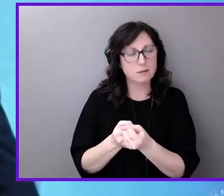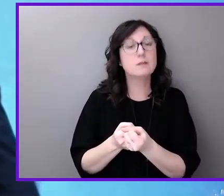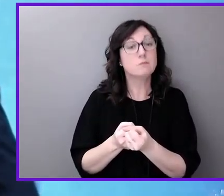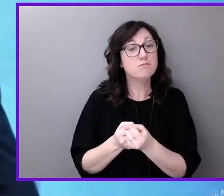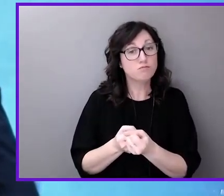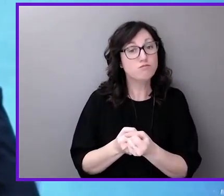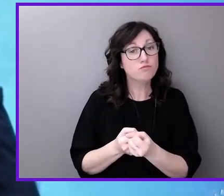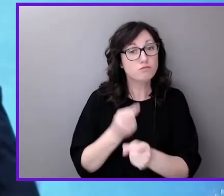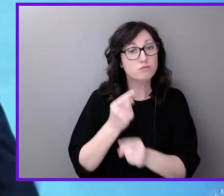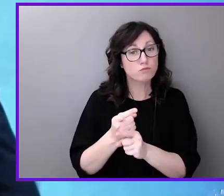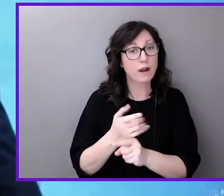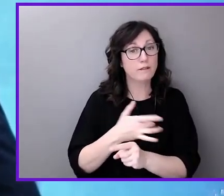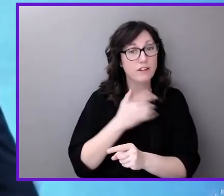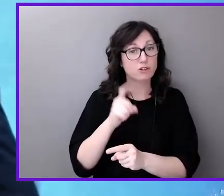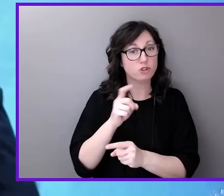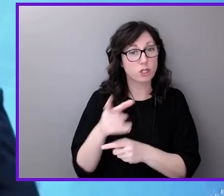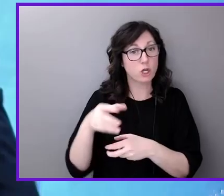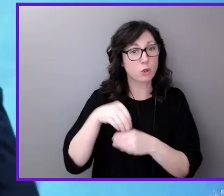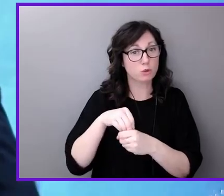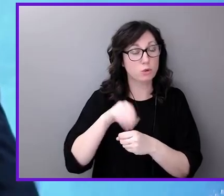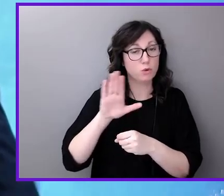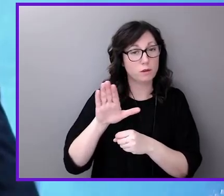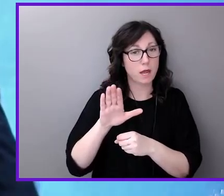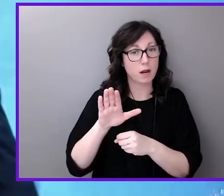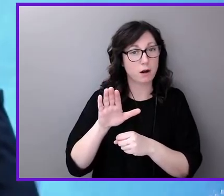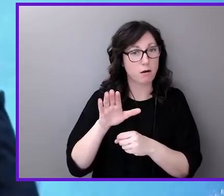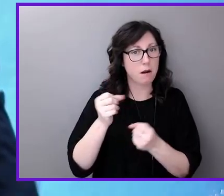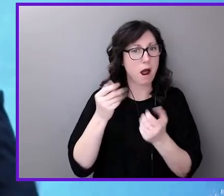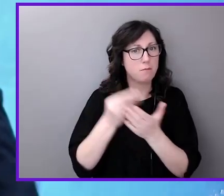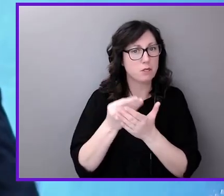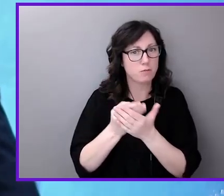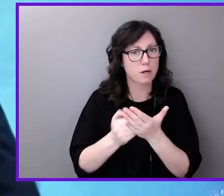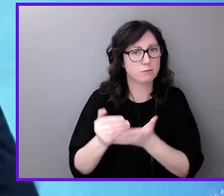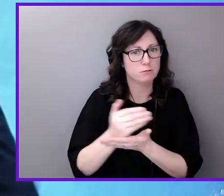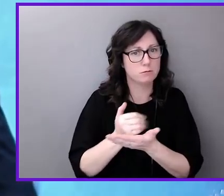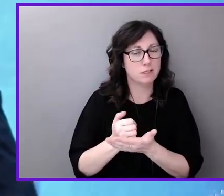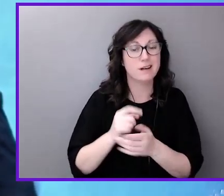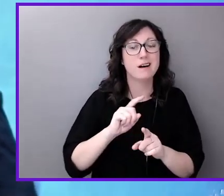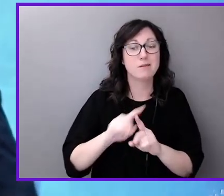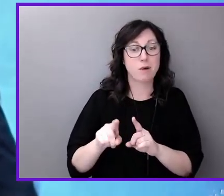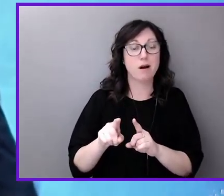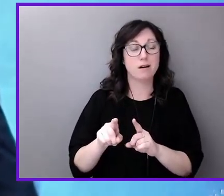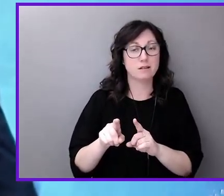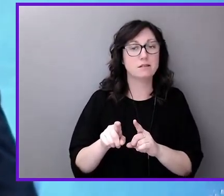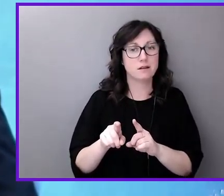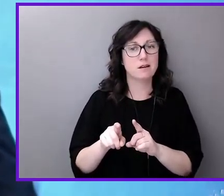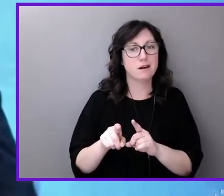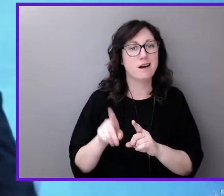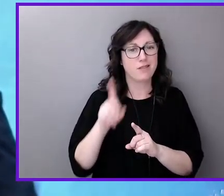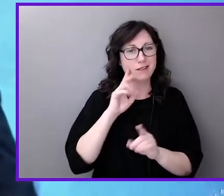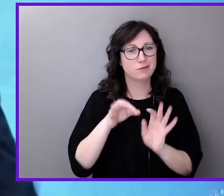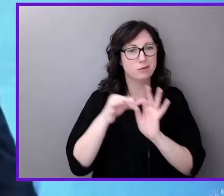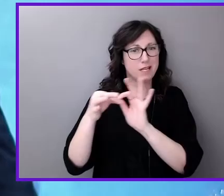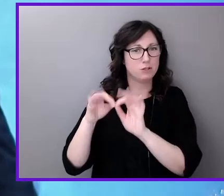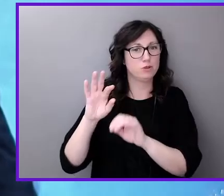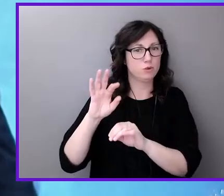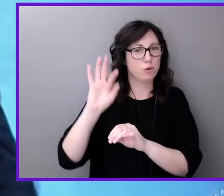But I think that the real battle needs to happen on that question of the social security net for artists,